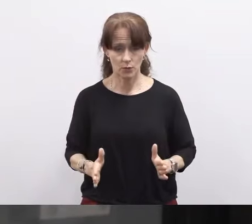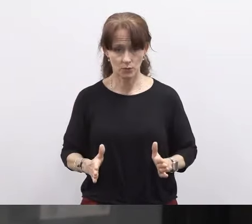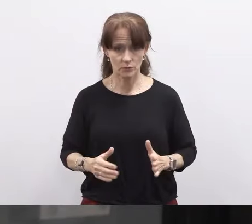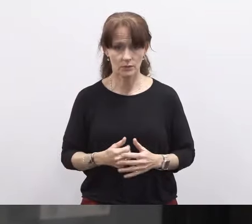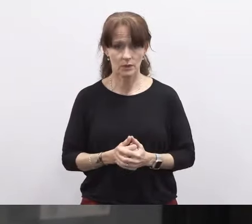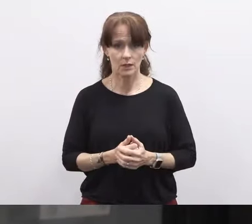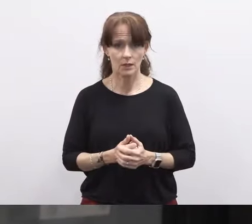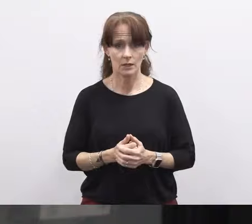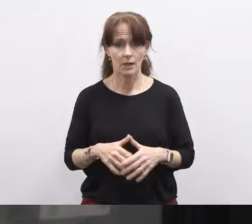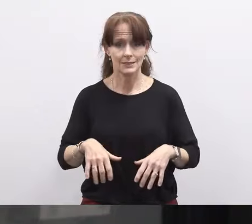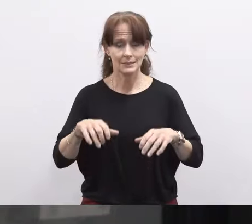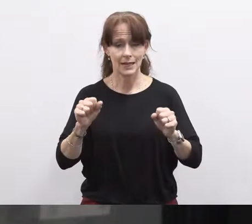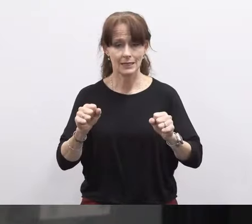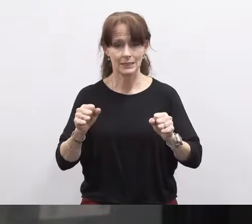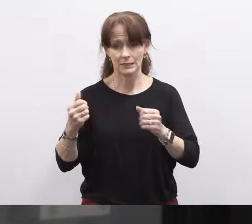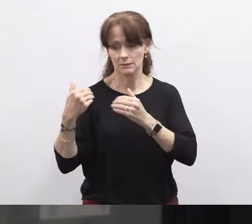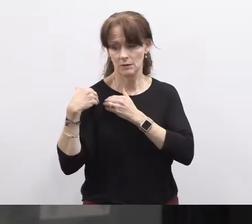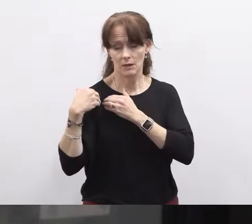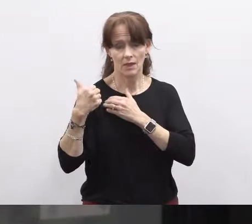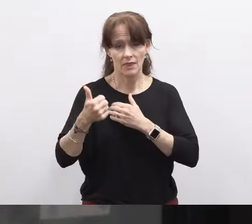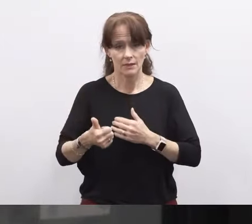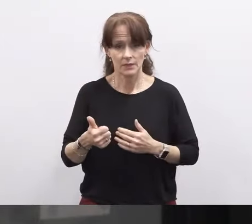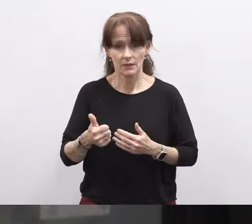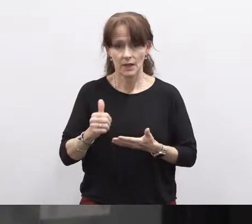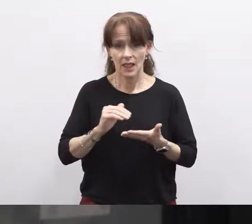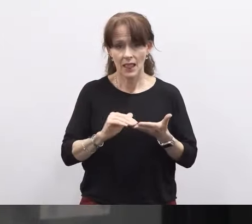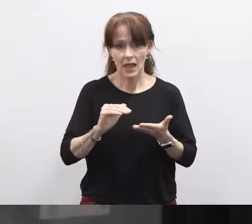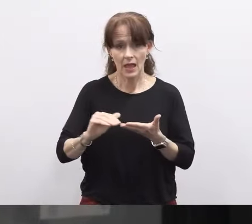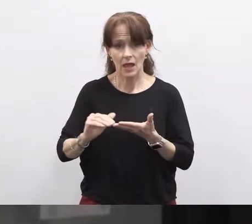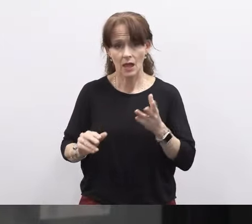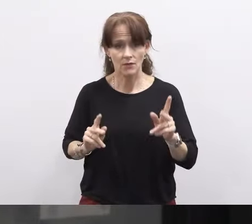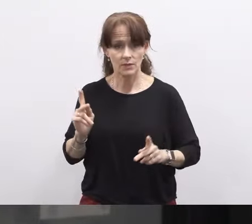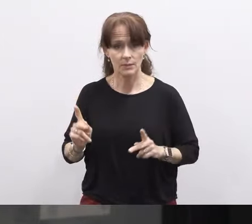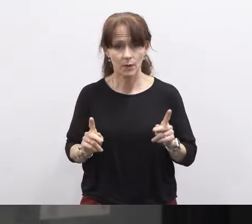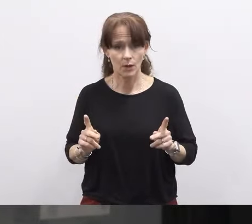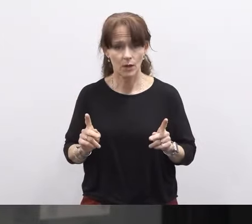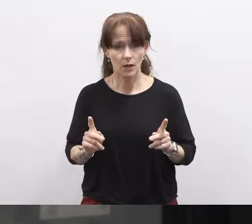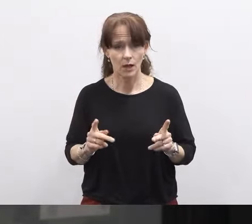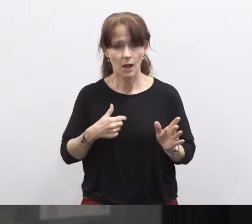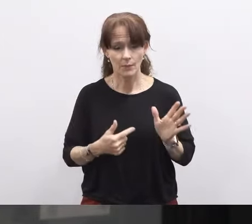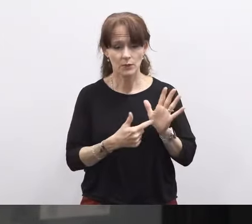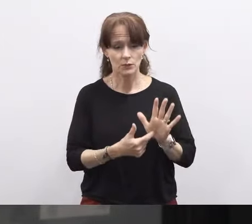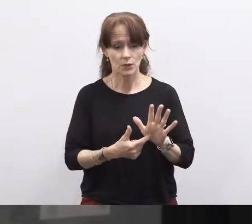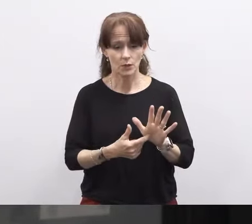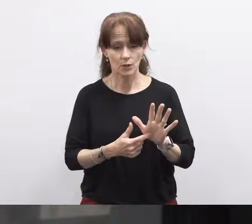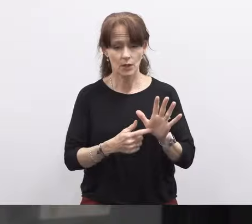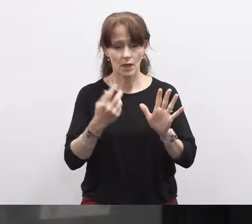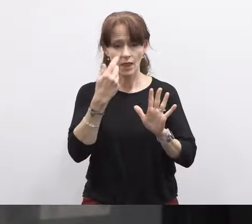that are taking upon themselves to lay off people. You see, I'm gonna show you the chart here.